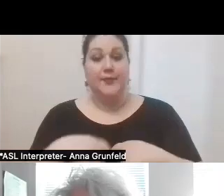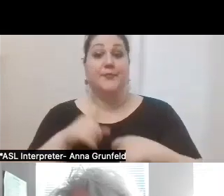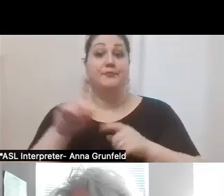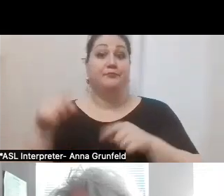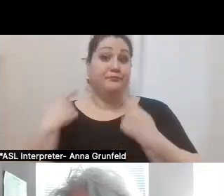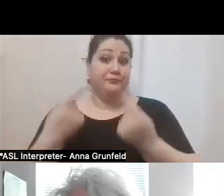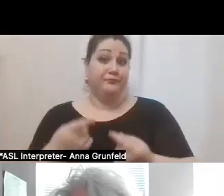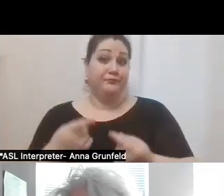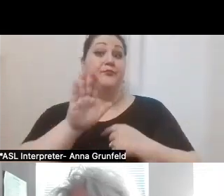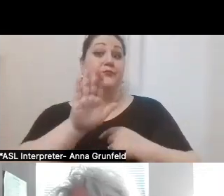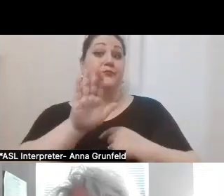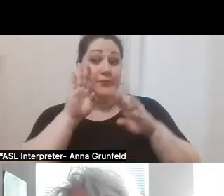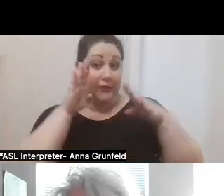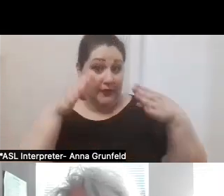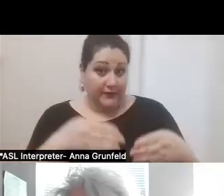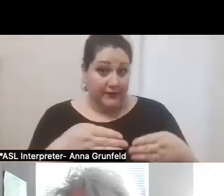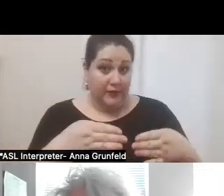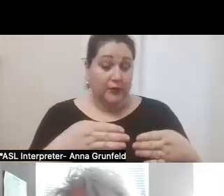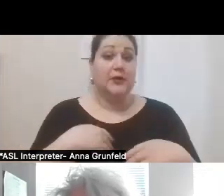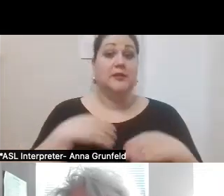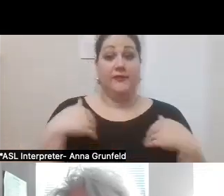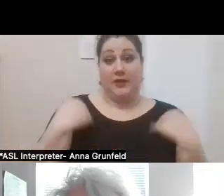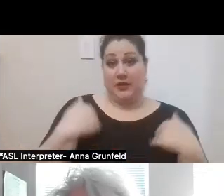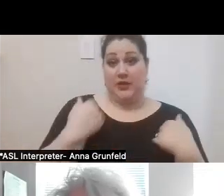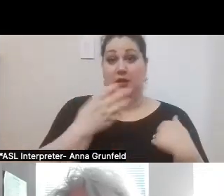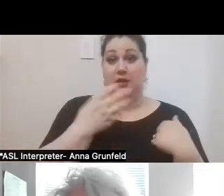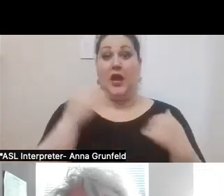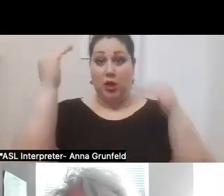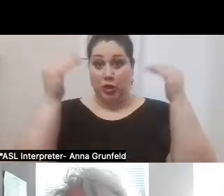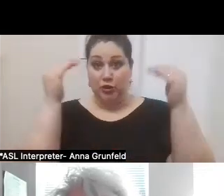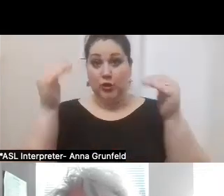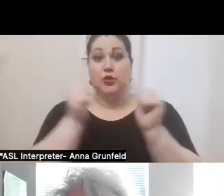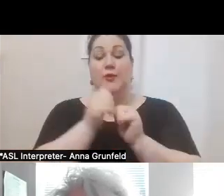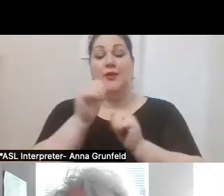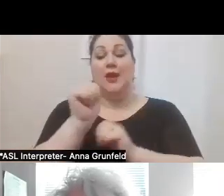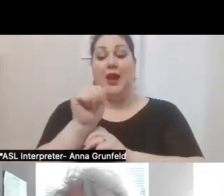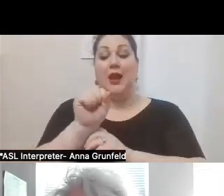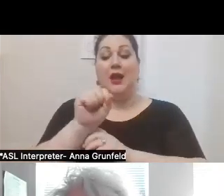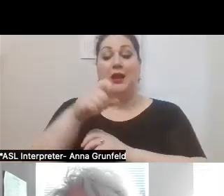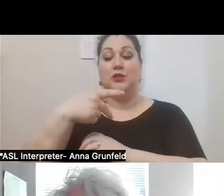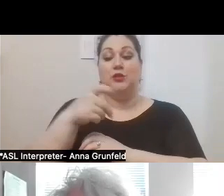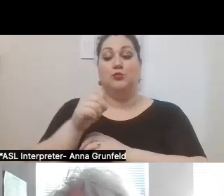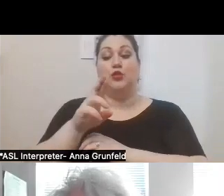Asperger syndrome and the coexisting social and mental health problems that affect them.